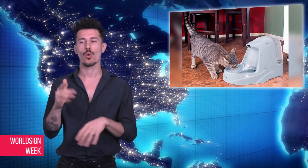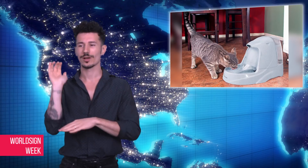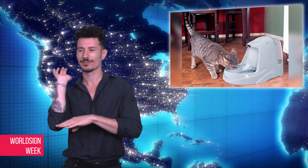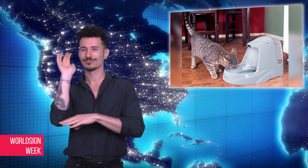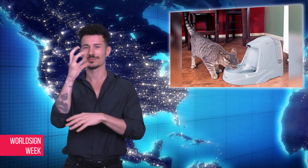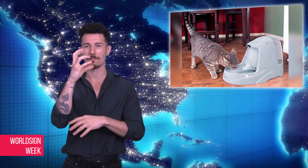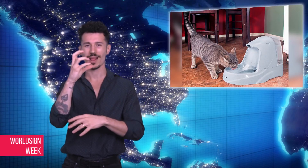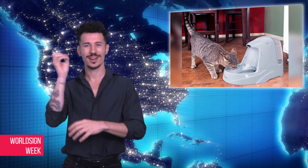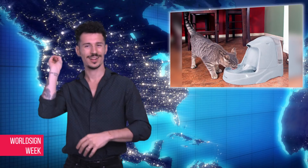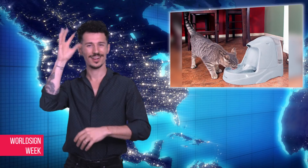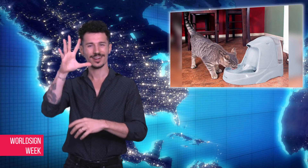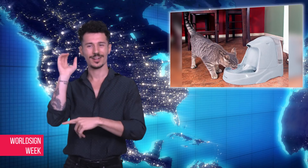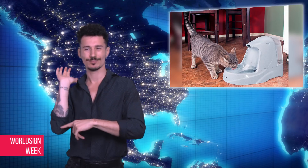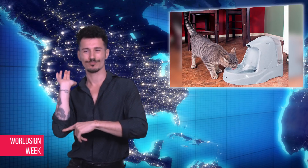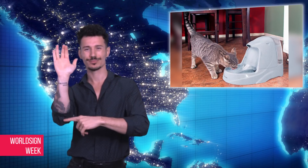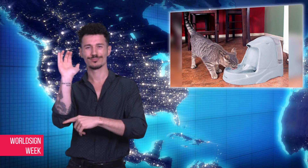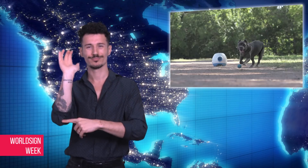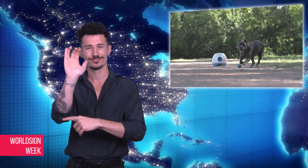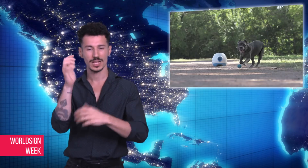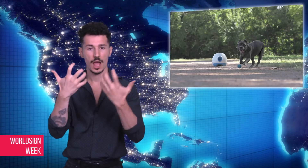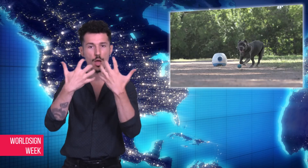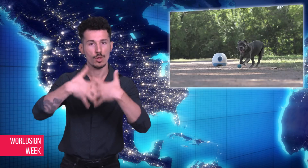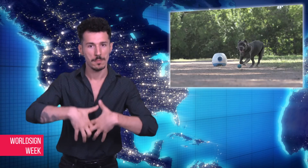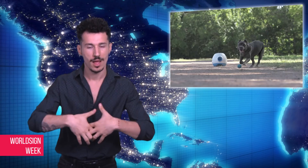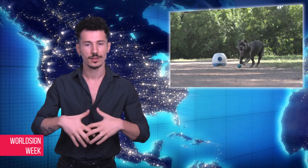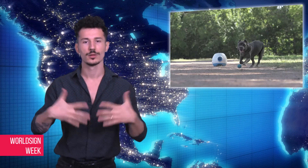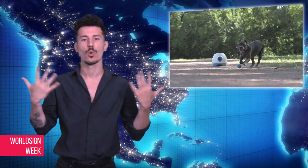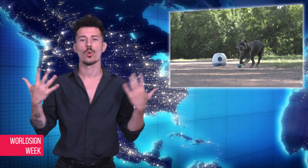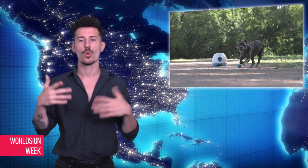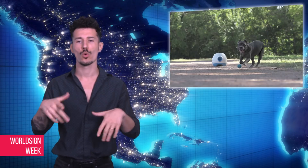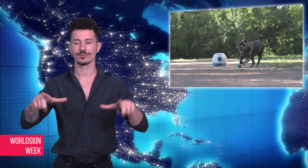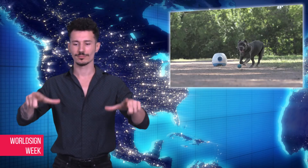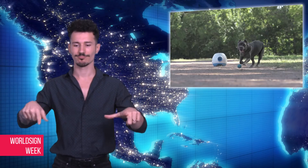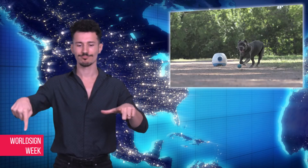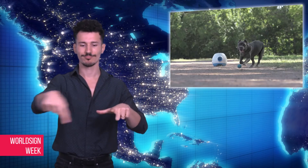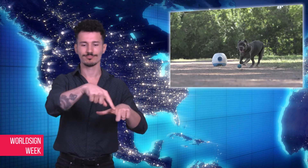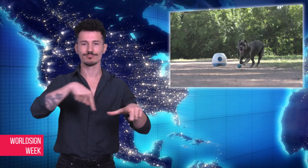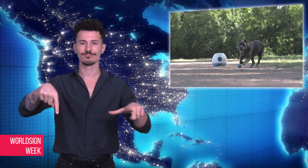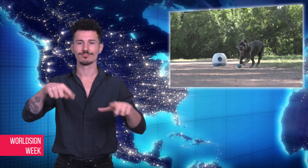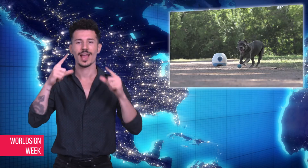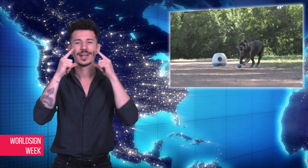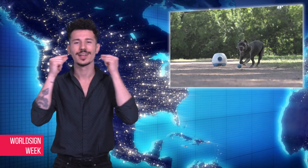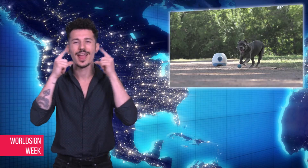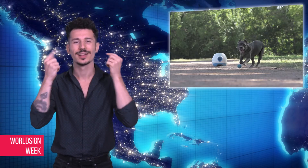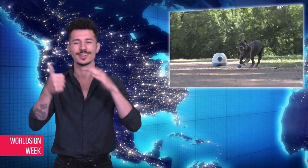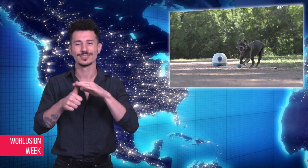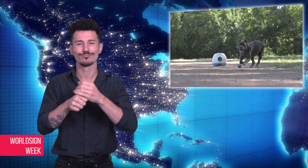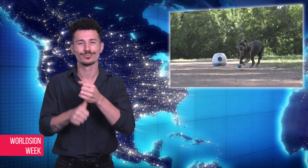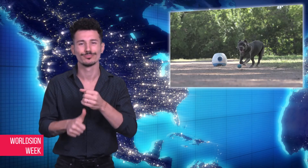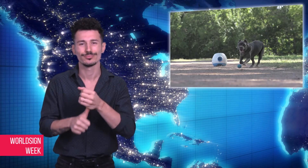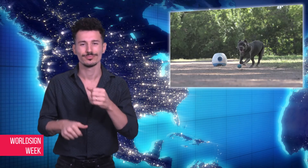throwing machines for dogs, and self- cleaning litter boxes for cats.